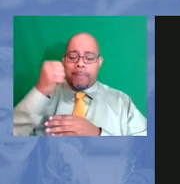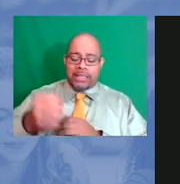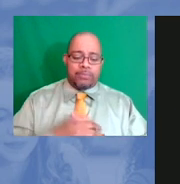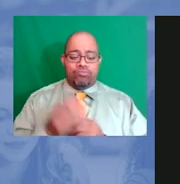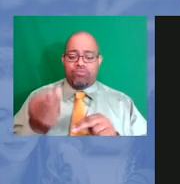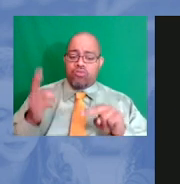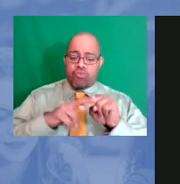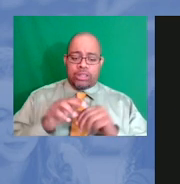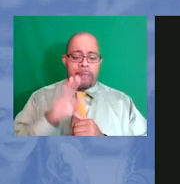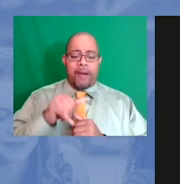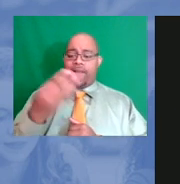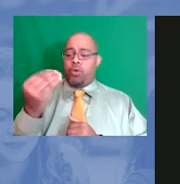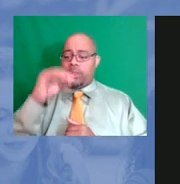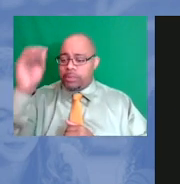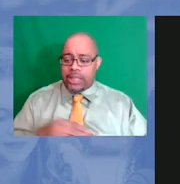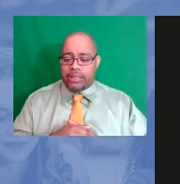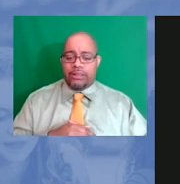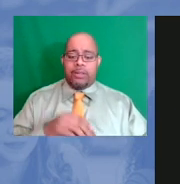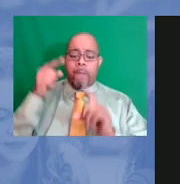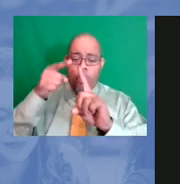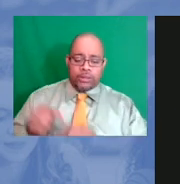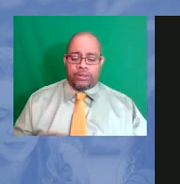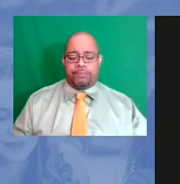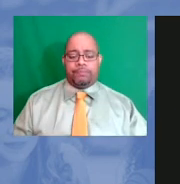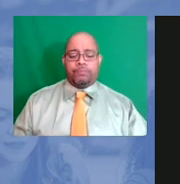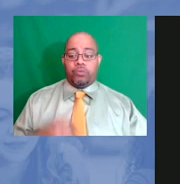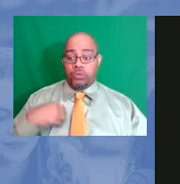POINTS. HAVE WE DONE THAT? WE'VE HELPED SCHOOLS TO